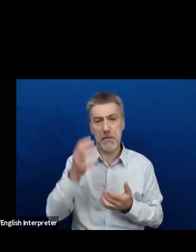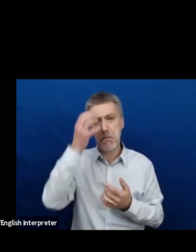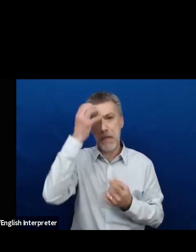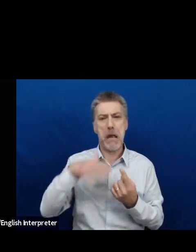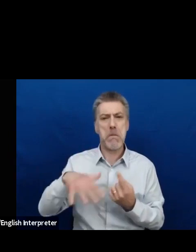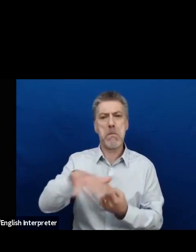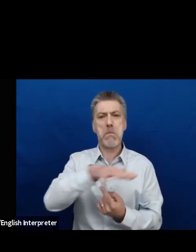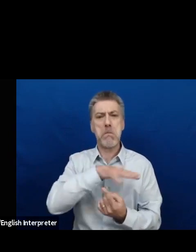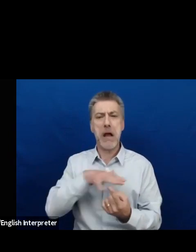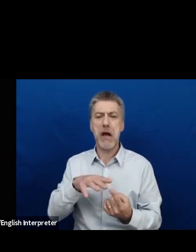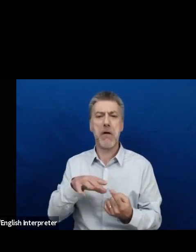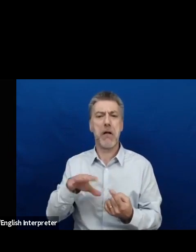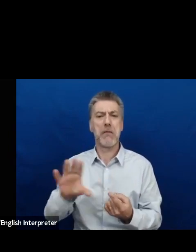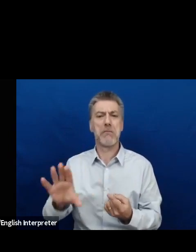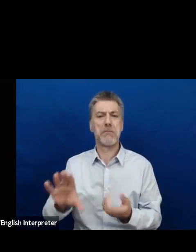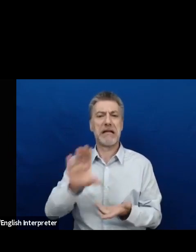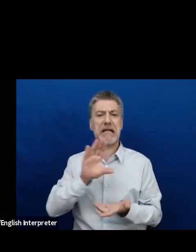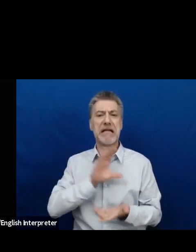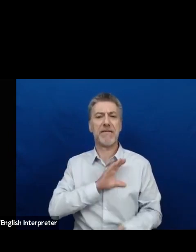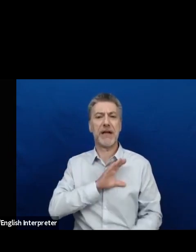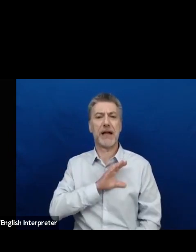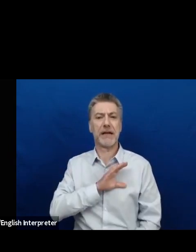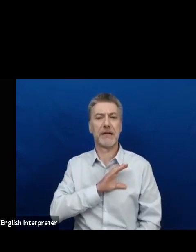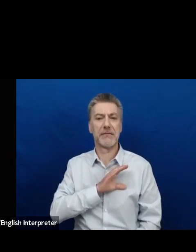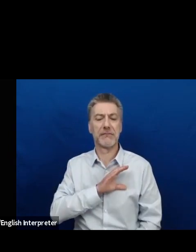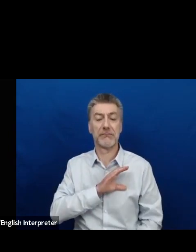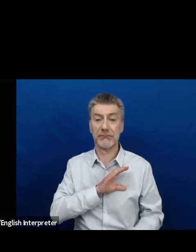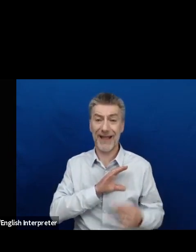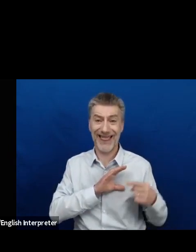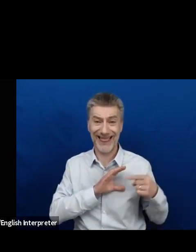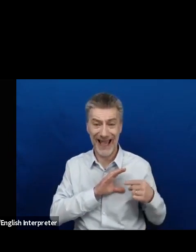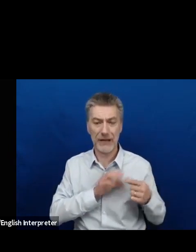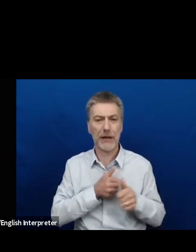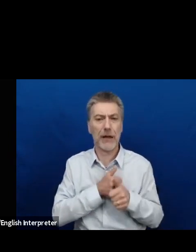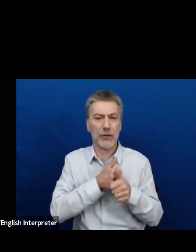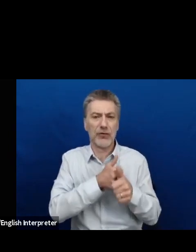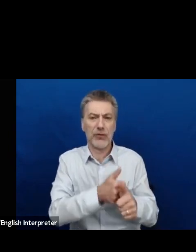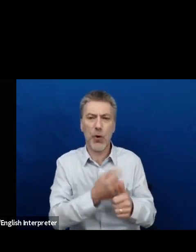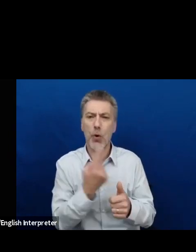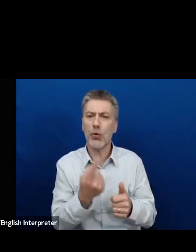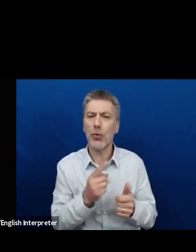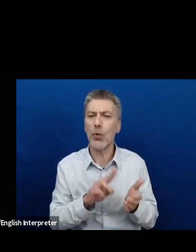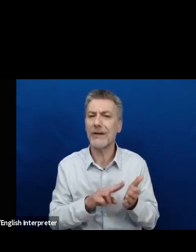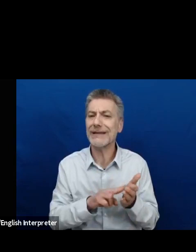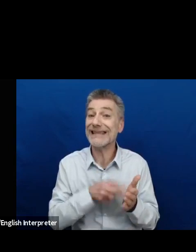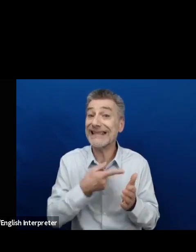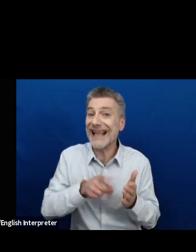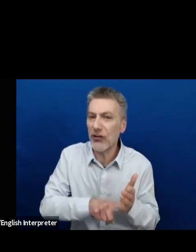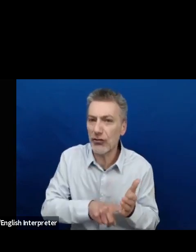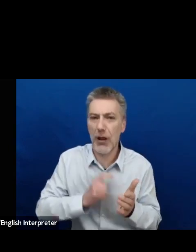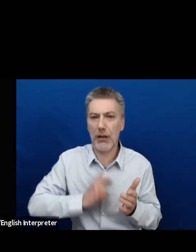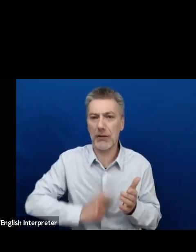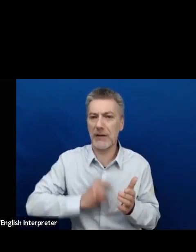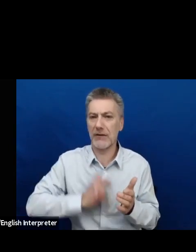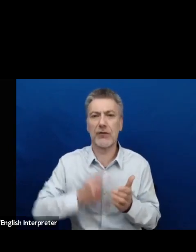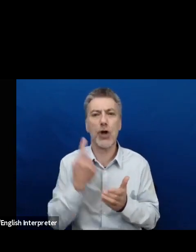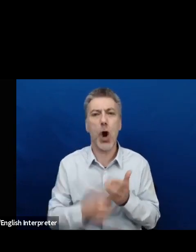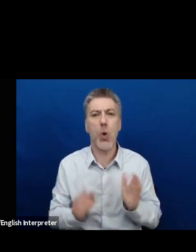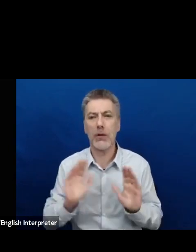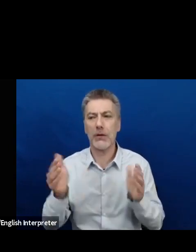where it was through the relations of extraction. That is taxation . These relations were ased to